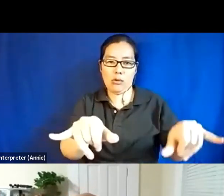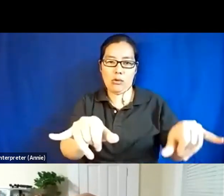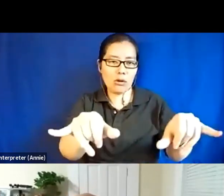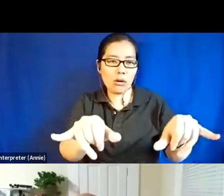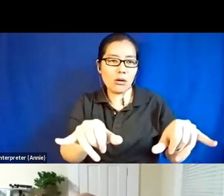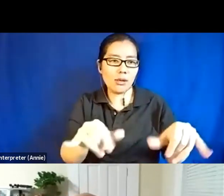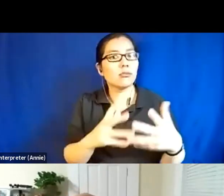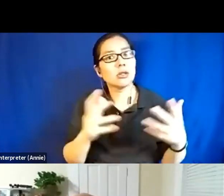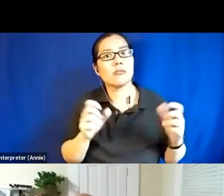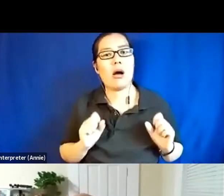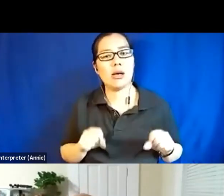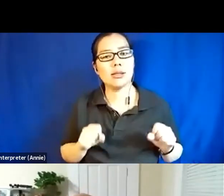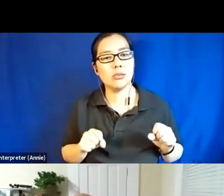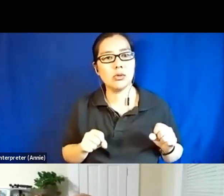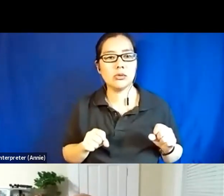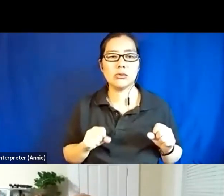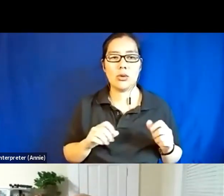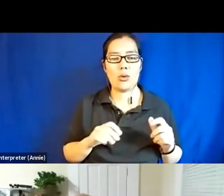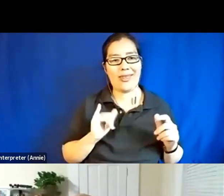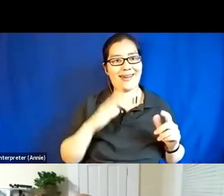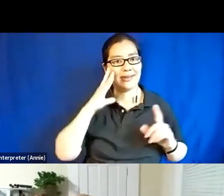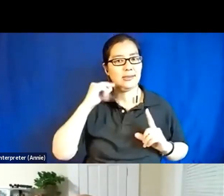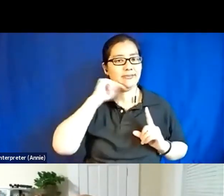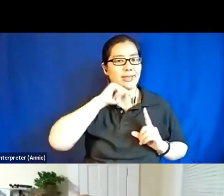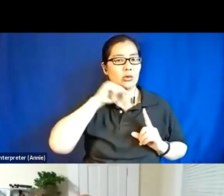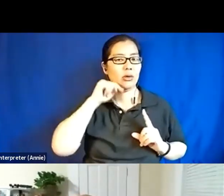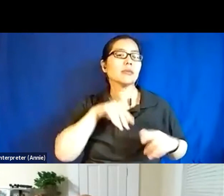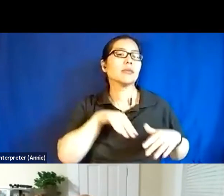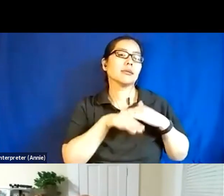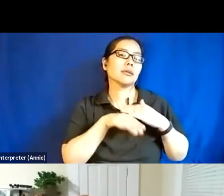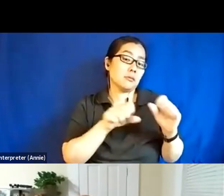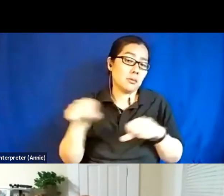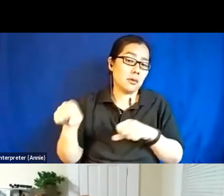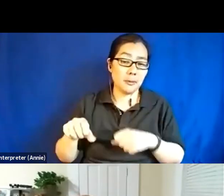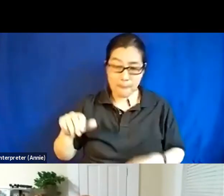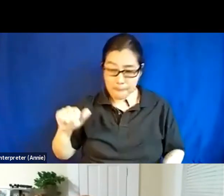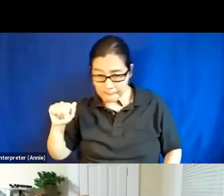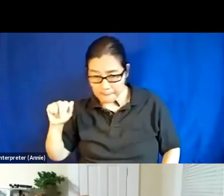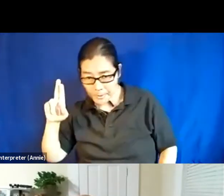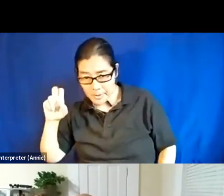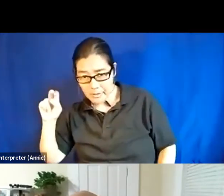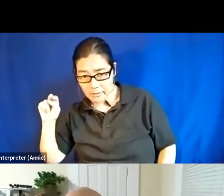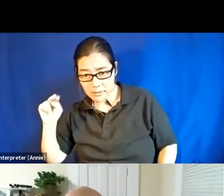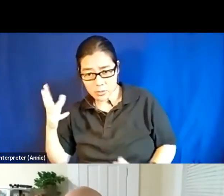is accessible for everyone. I don't know if Aaron wants to add onto that. Aaron Rodriguez: I was